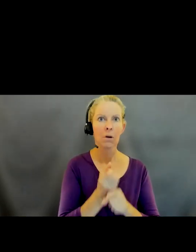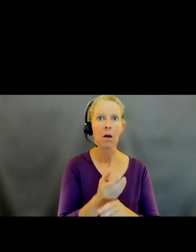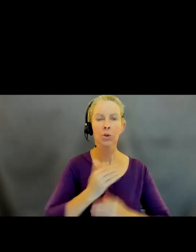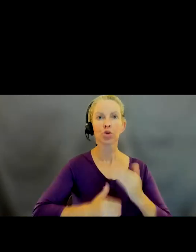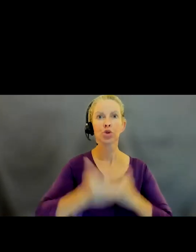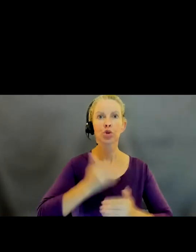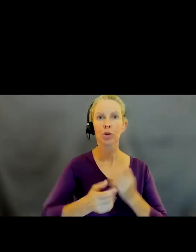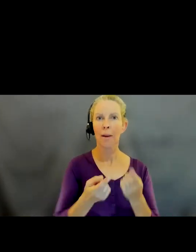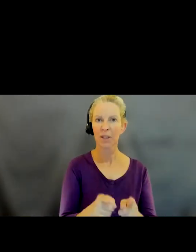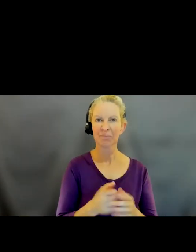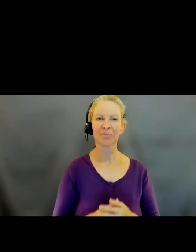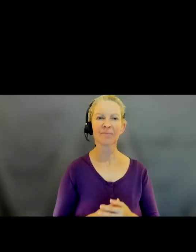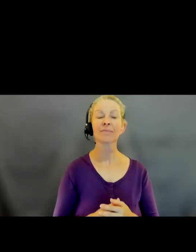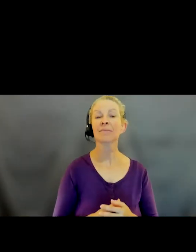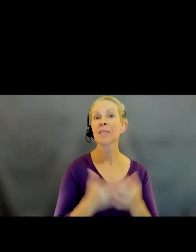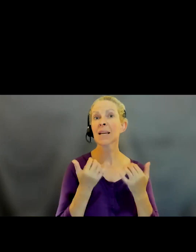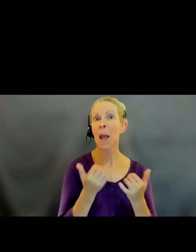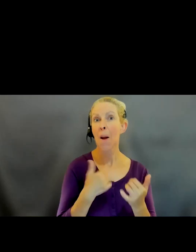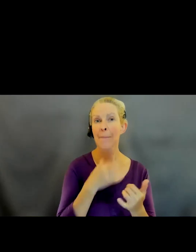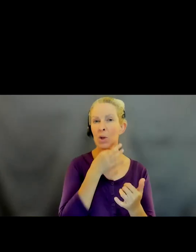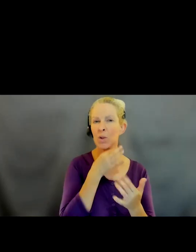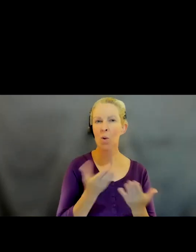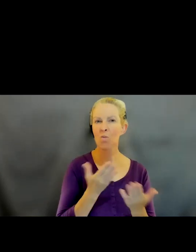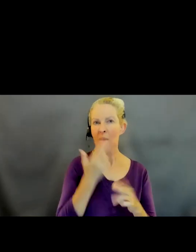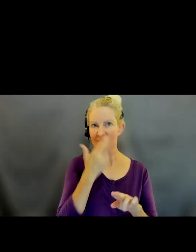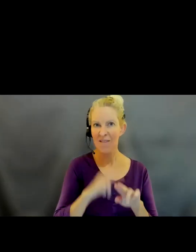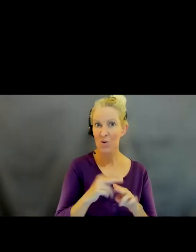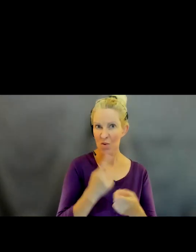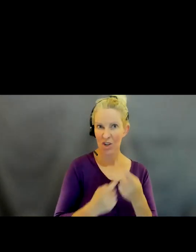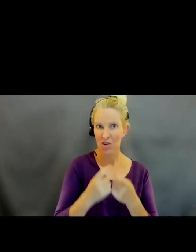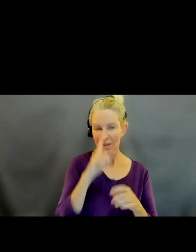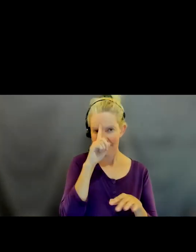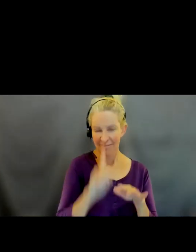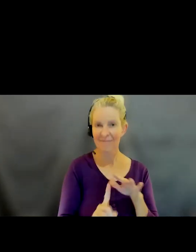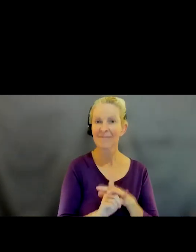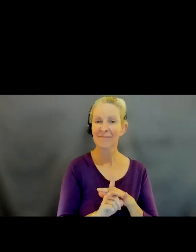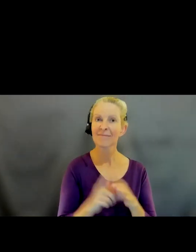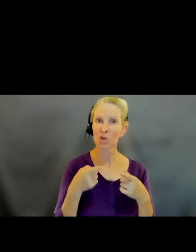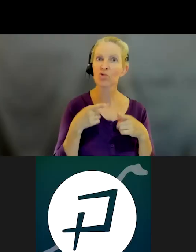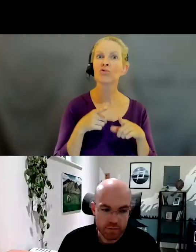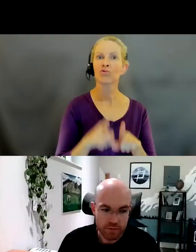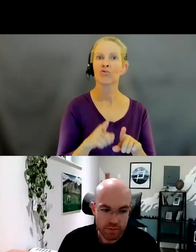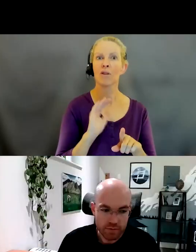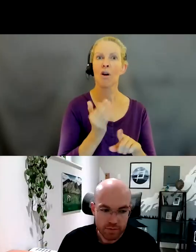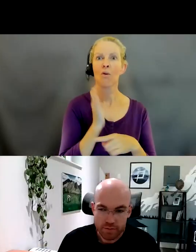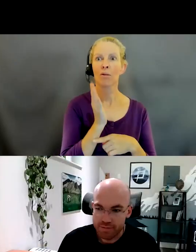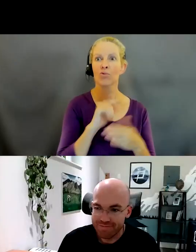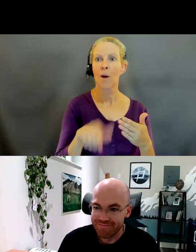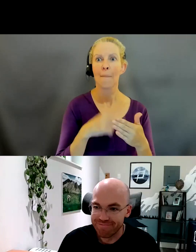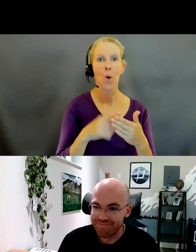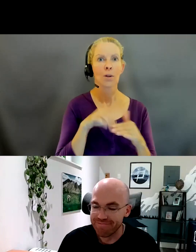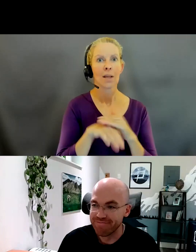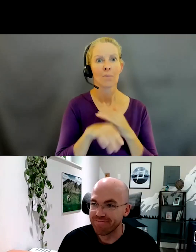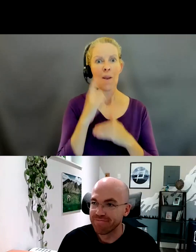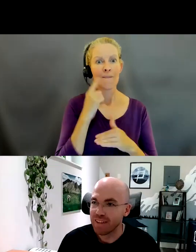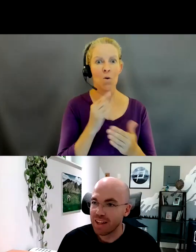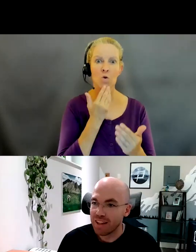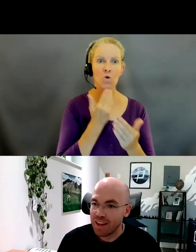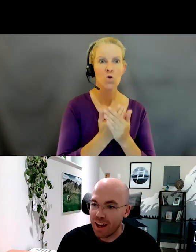tell me what fund questions have come in as we consider how to do accessibility for good.